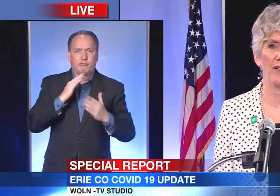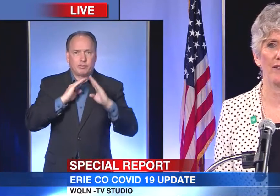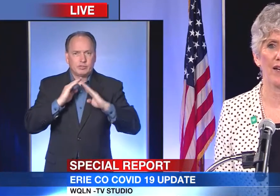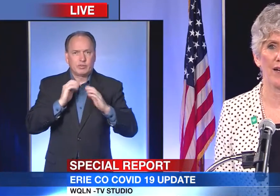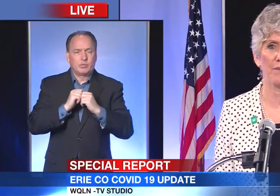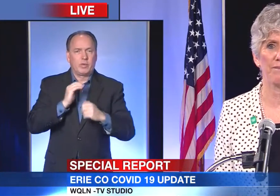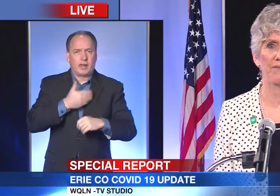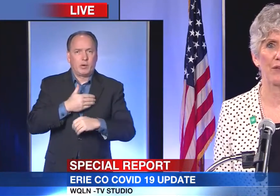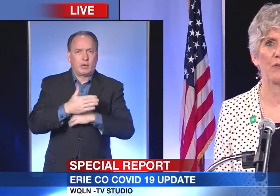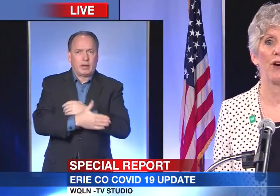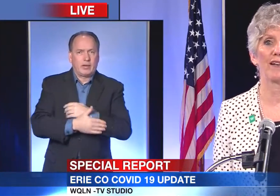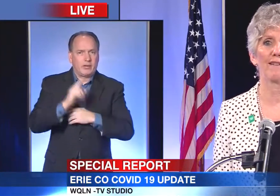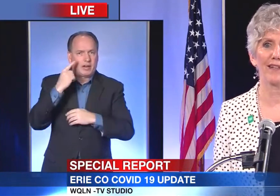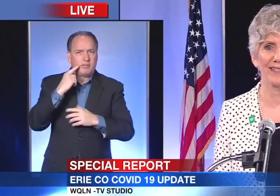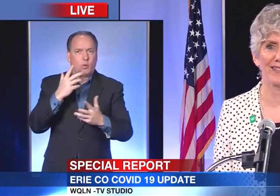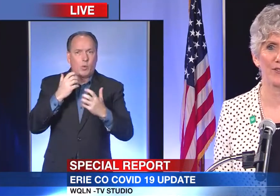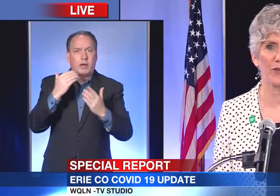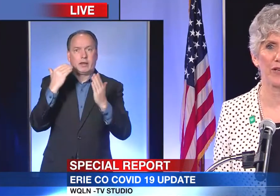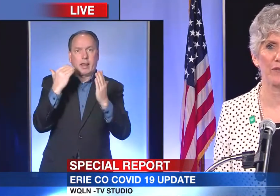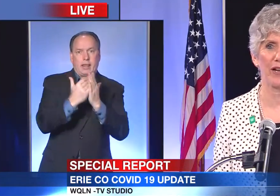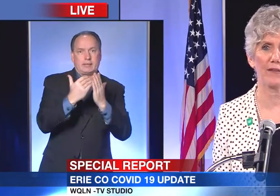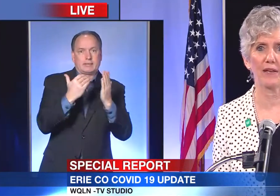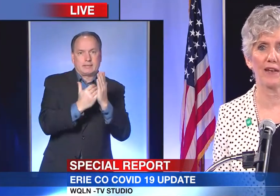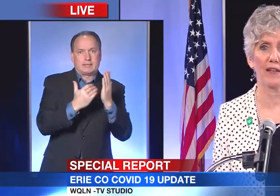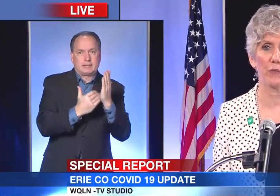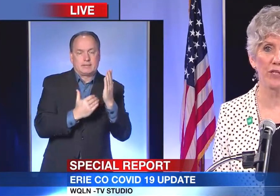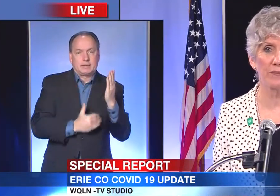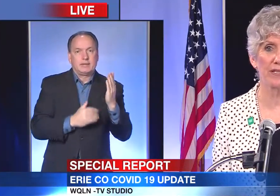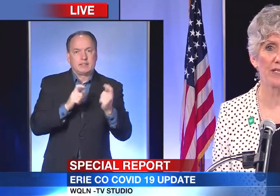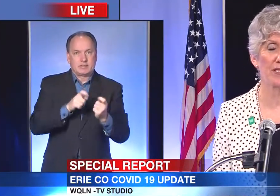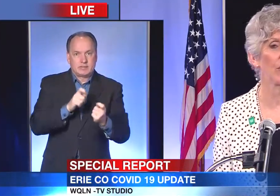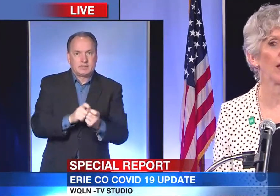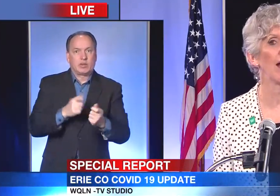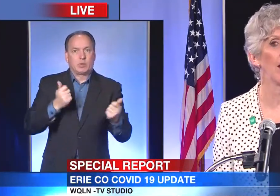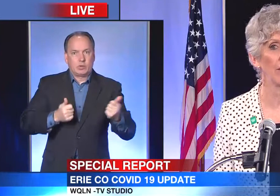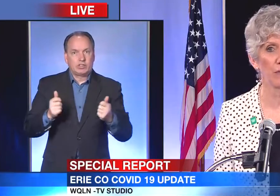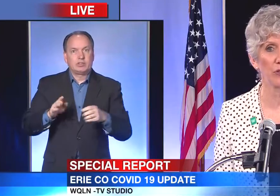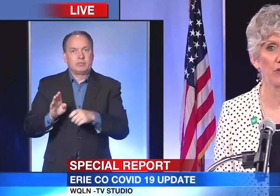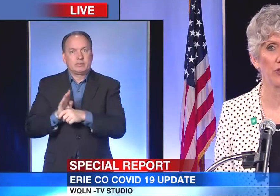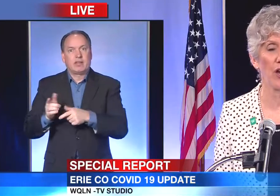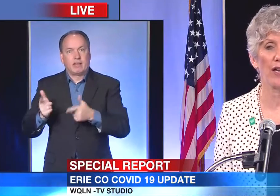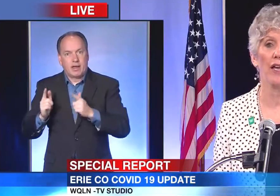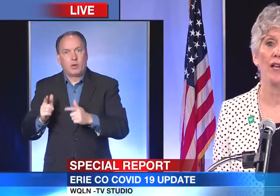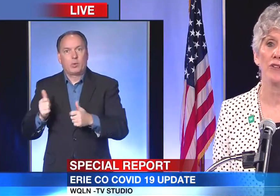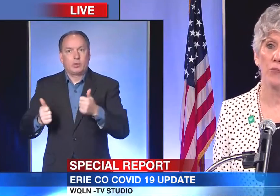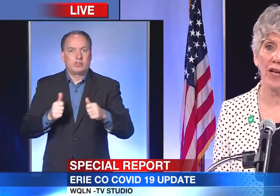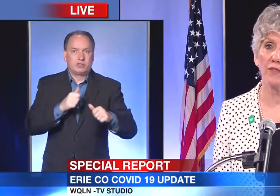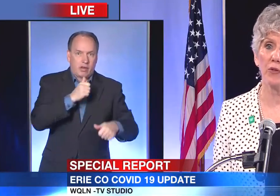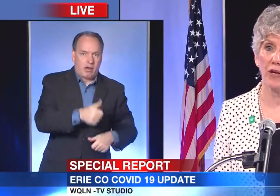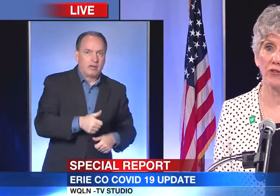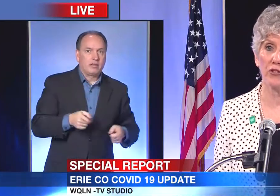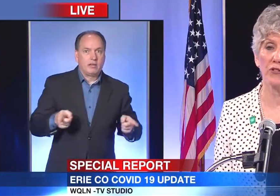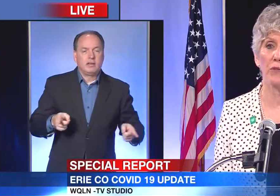I DON'T REALLY KNOW THAT. THIS IS PART OF OUR FRUSTRATION WITH COUNTY GOVERNMENT. WE WANTED A, LIKE WE GOT AT THE